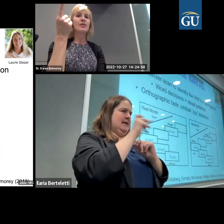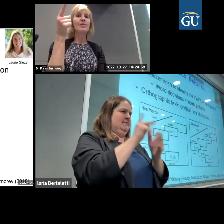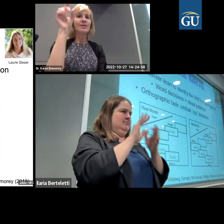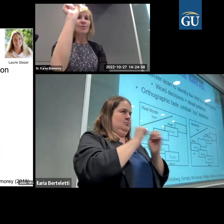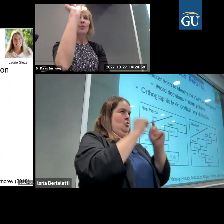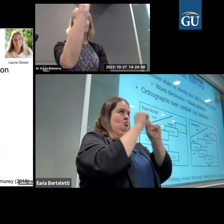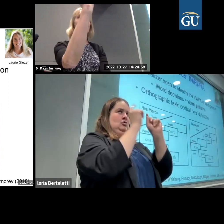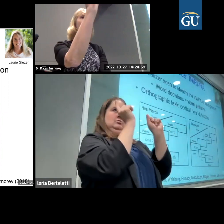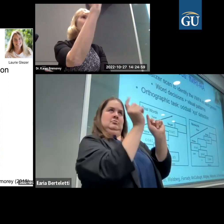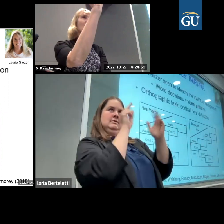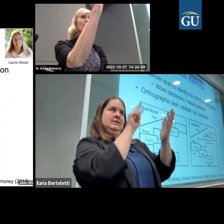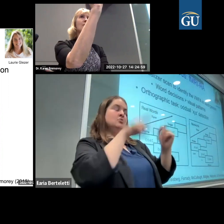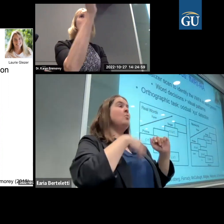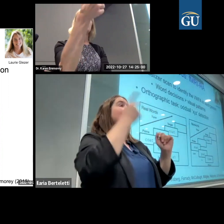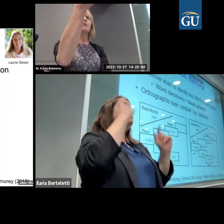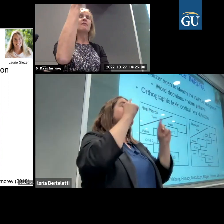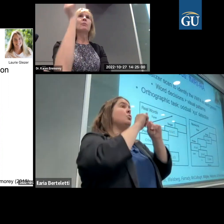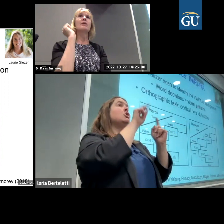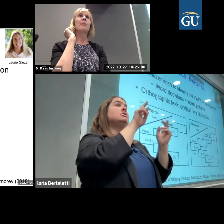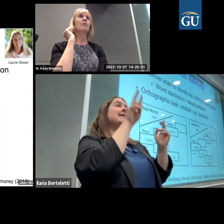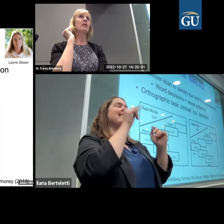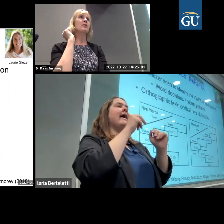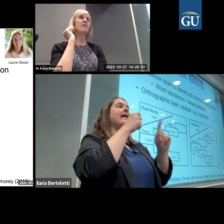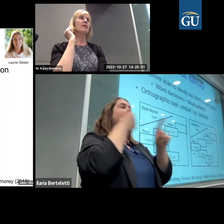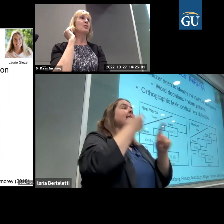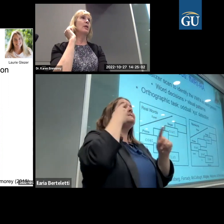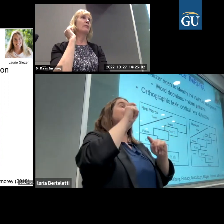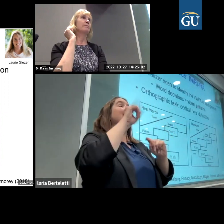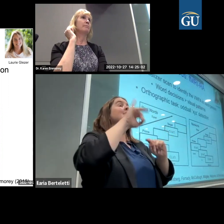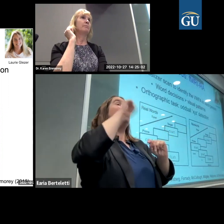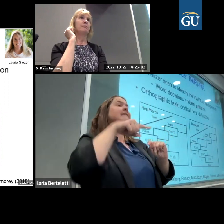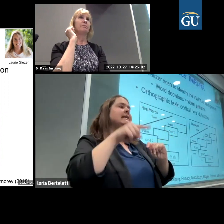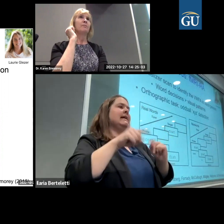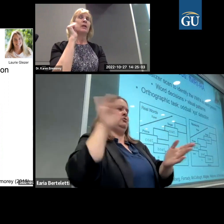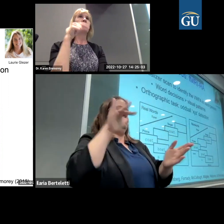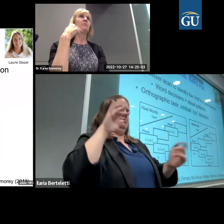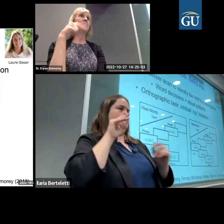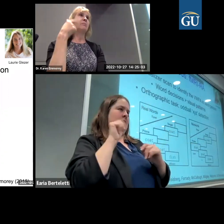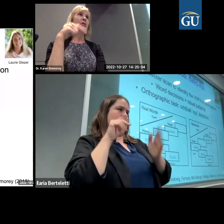But again in the in that paradigm we're we're doing the same thing that was done with the hearing leaders. Where you see a prime,